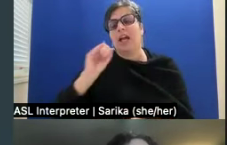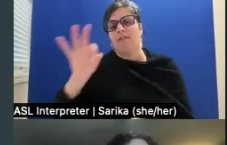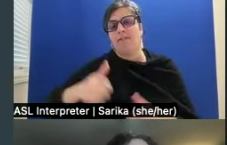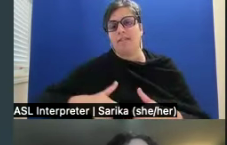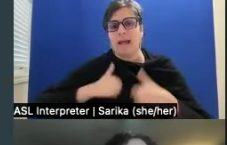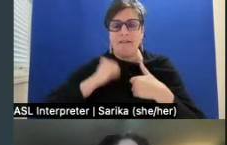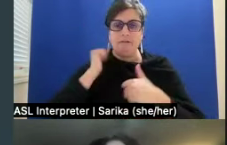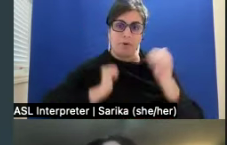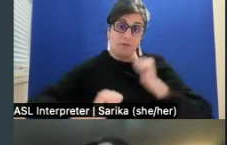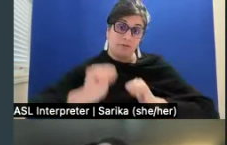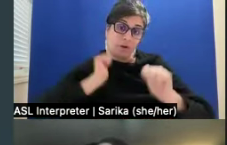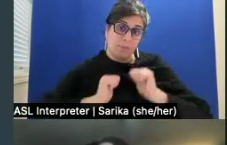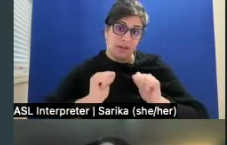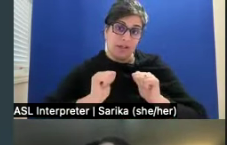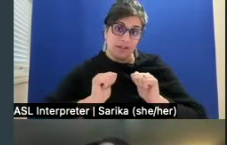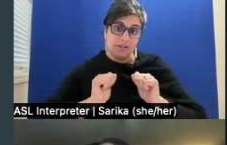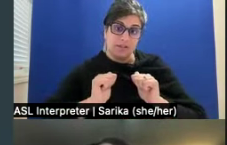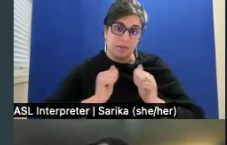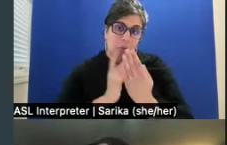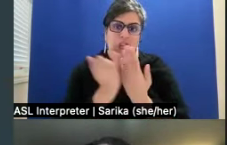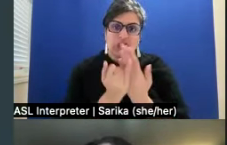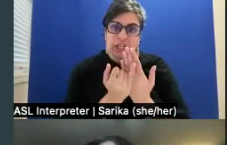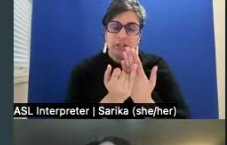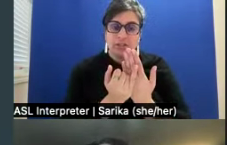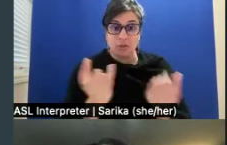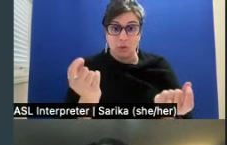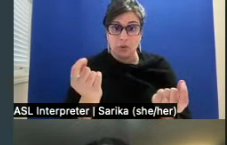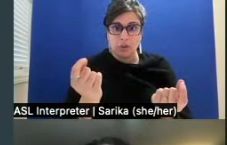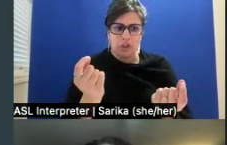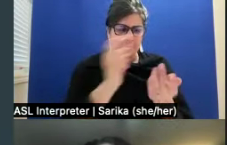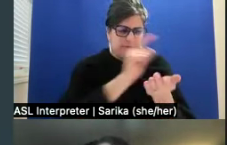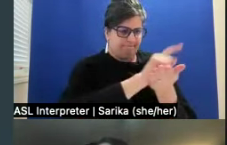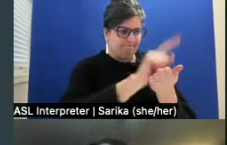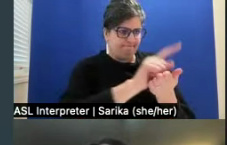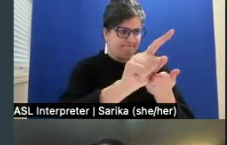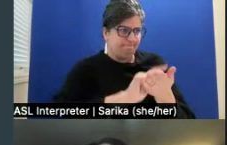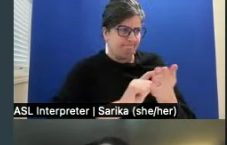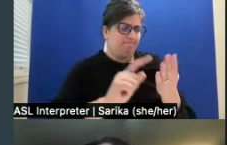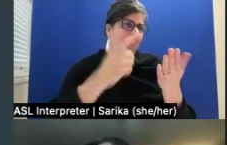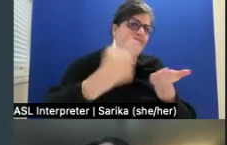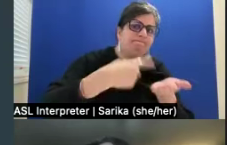where we took, all of the weekly experiments and dialogs and things